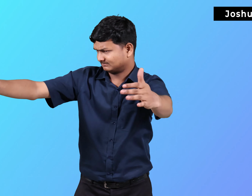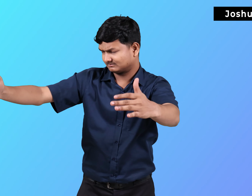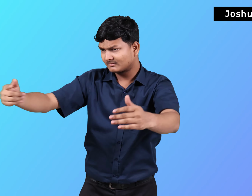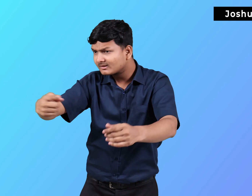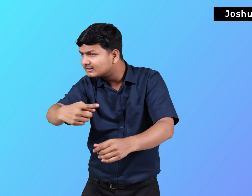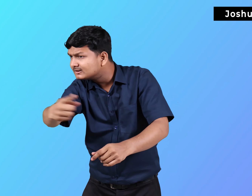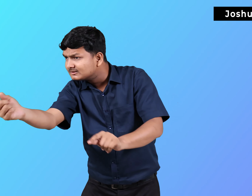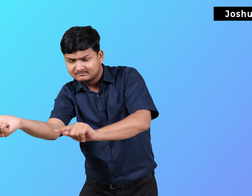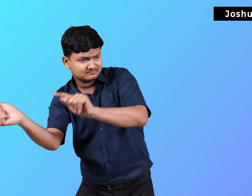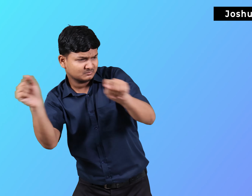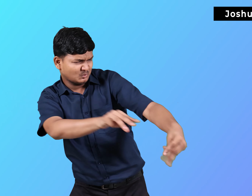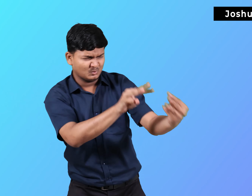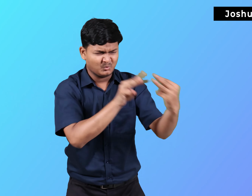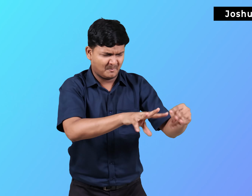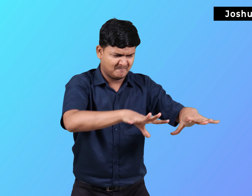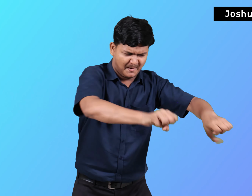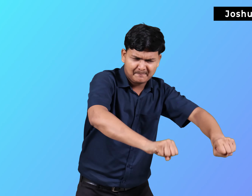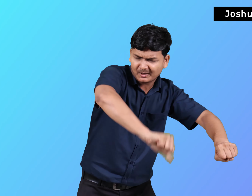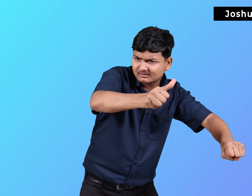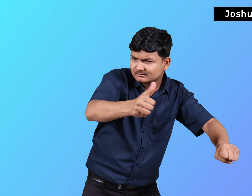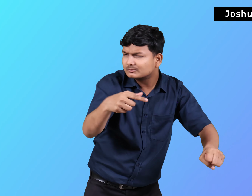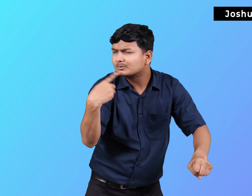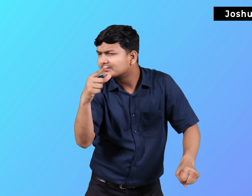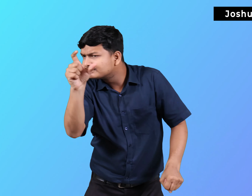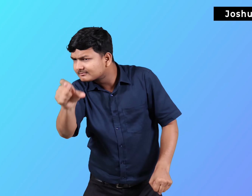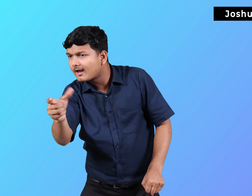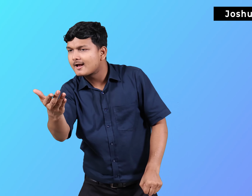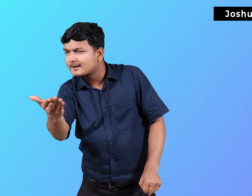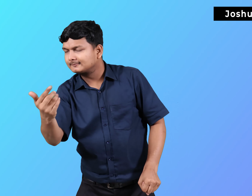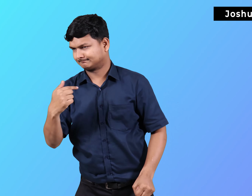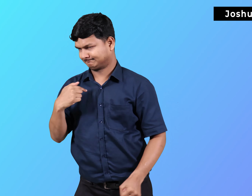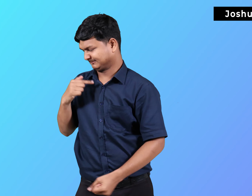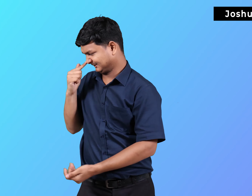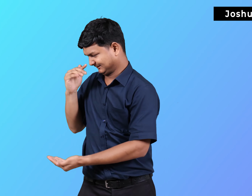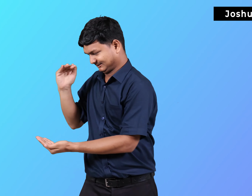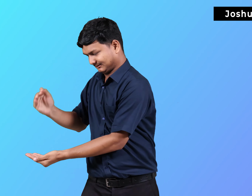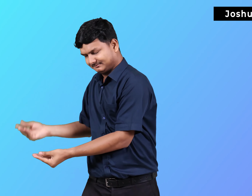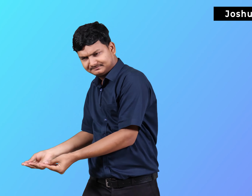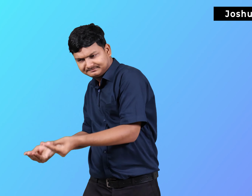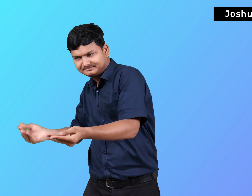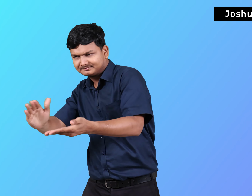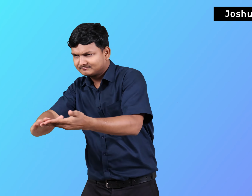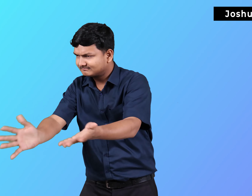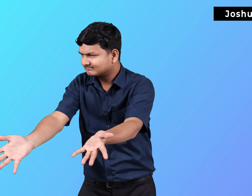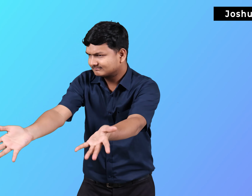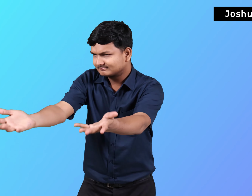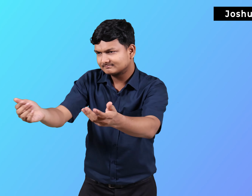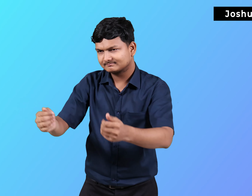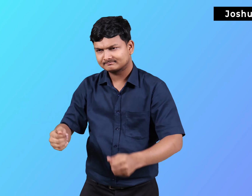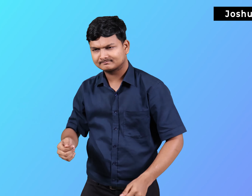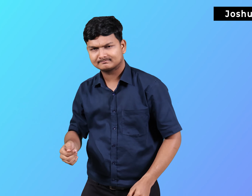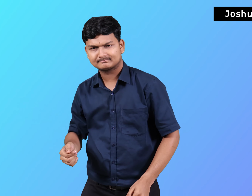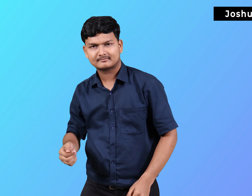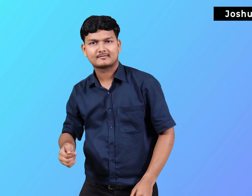Caleb said, “I will give my daughter in marriage to the man who attacks and conquers Kiriath Sepher.”